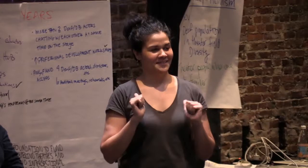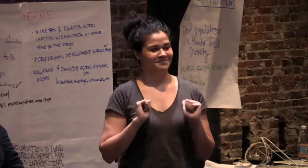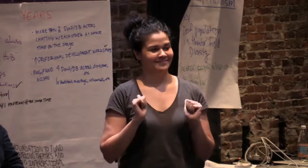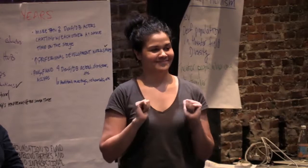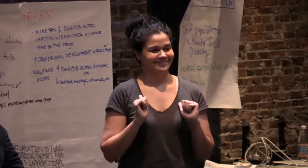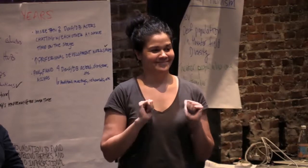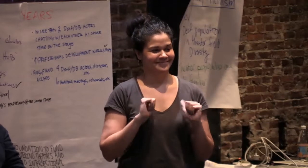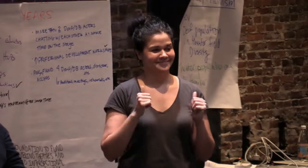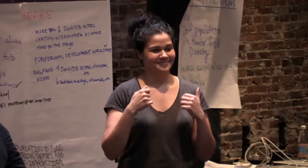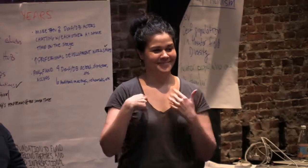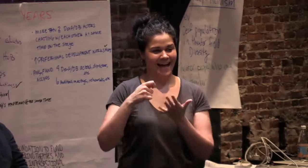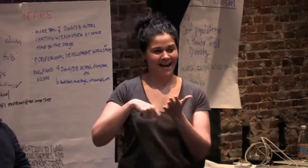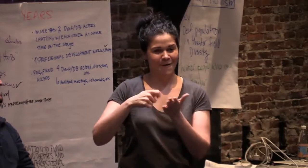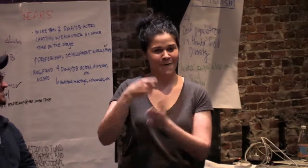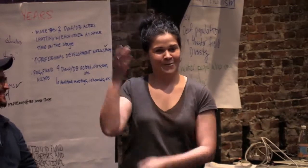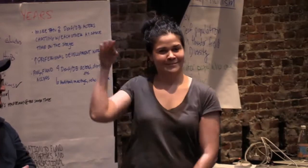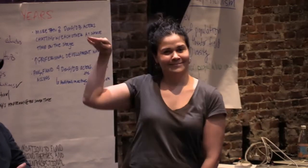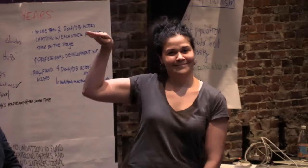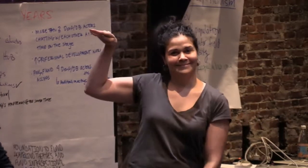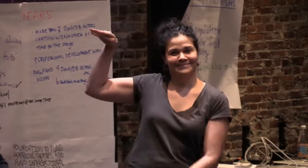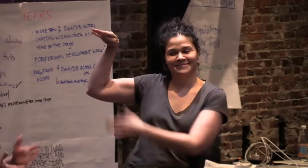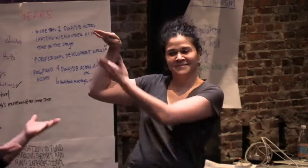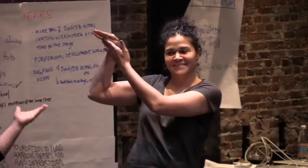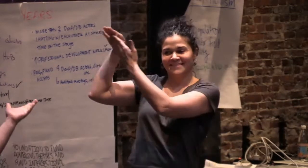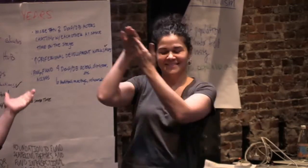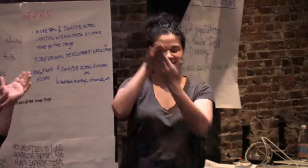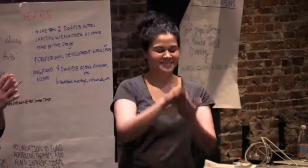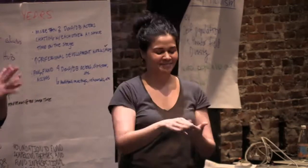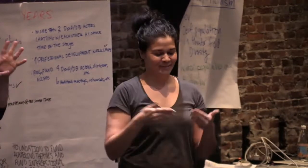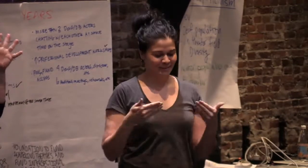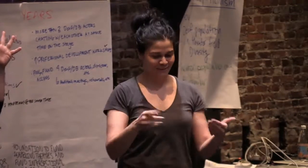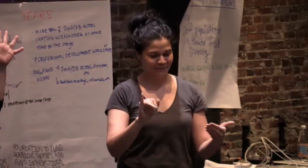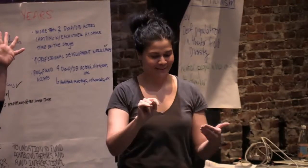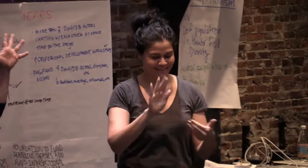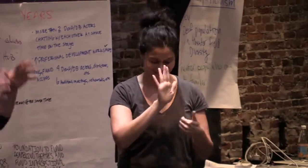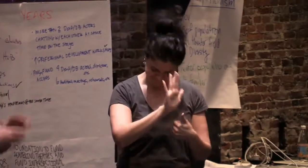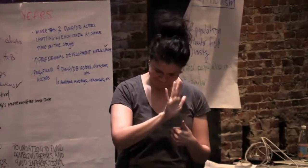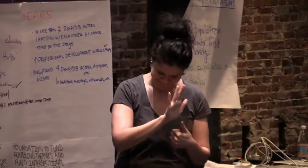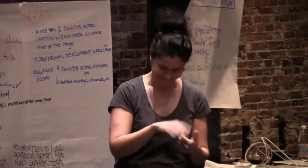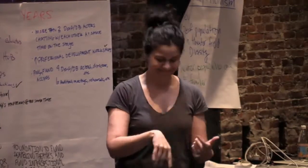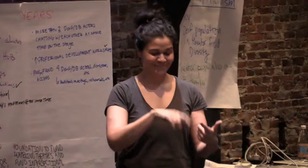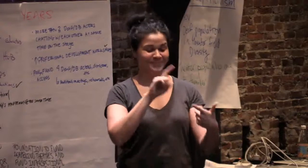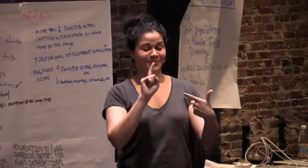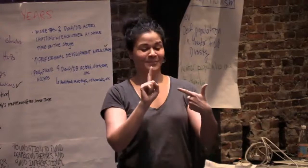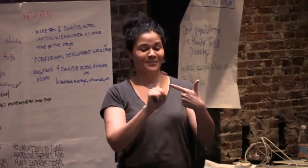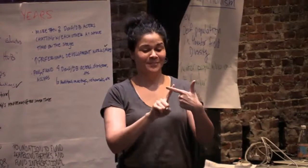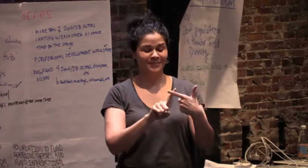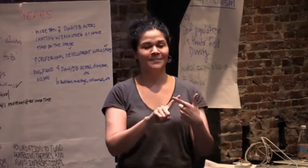One is to finish the play that I have on a shelf. I need to get that thing done.